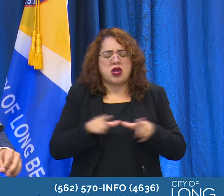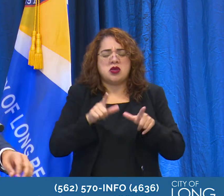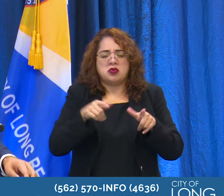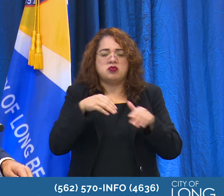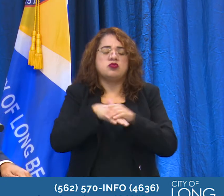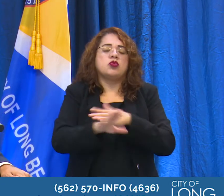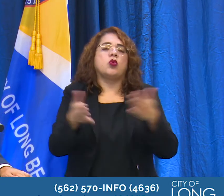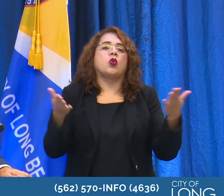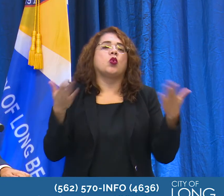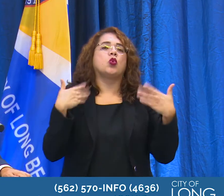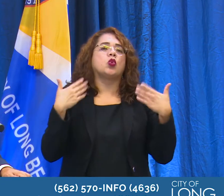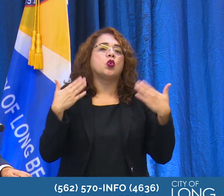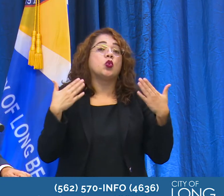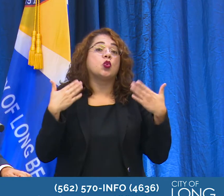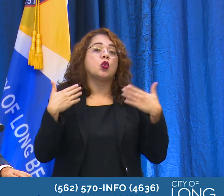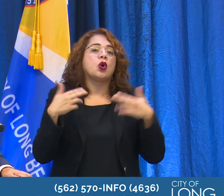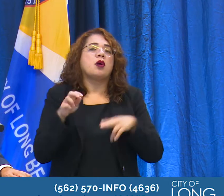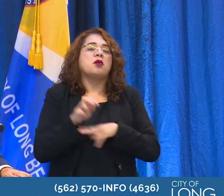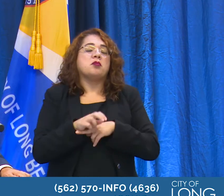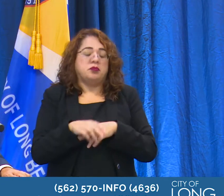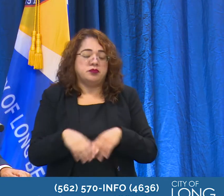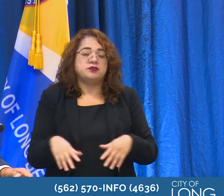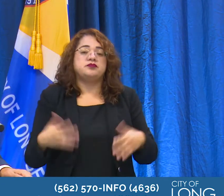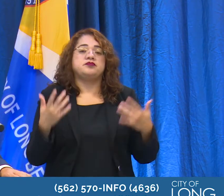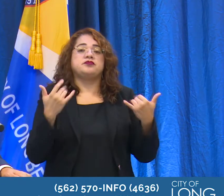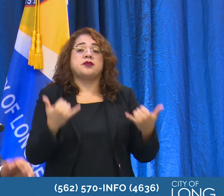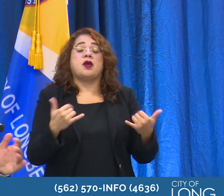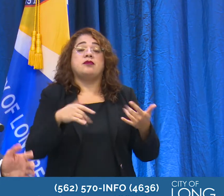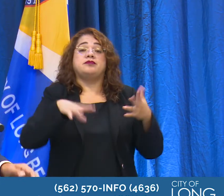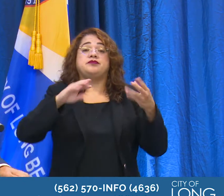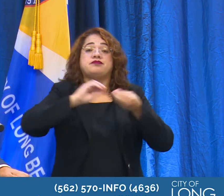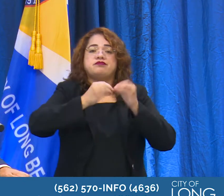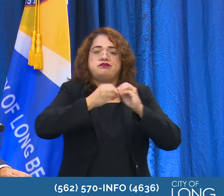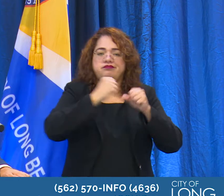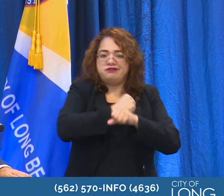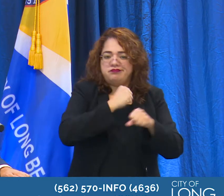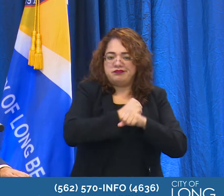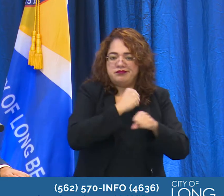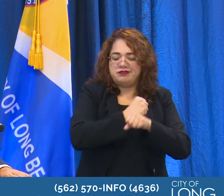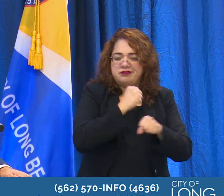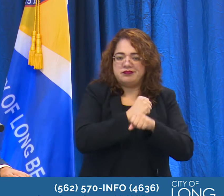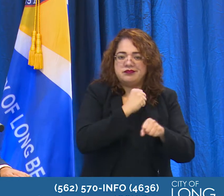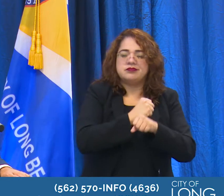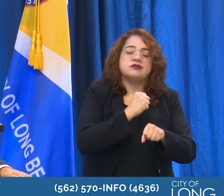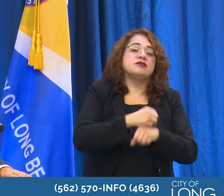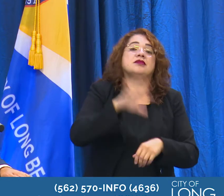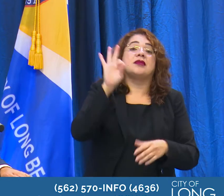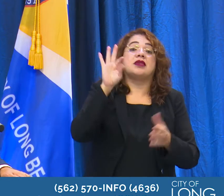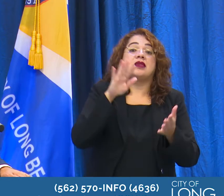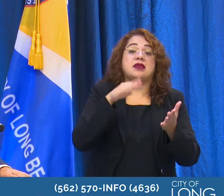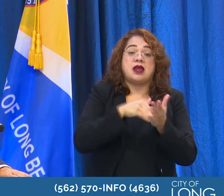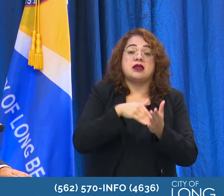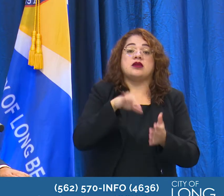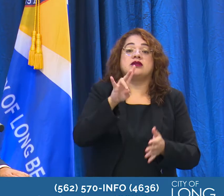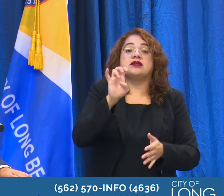update around COVID-19. As of today, we have 9,736 residents